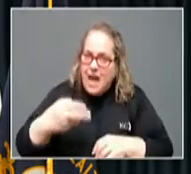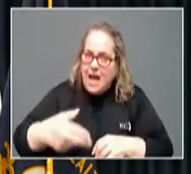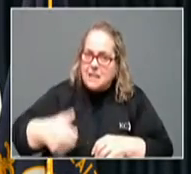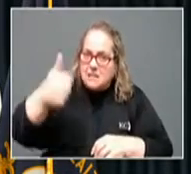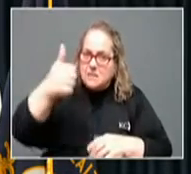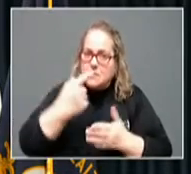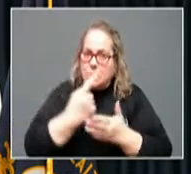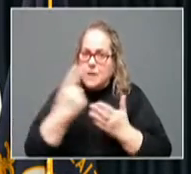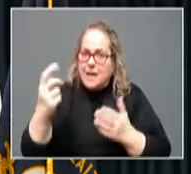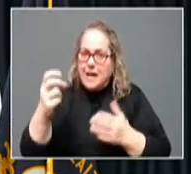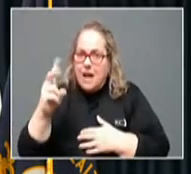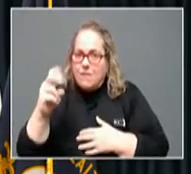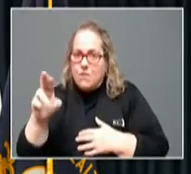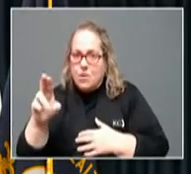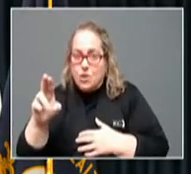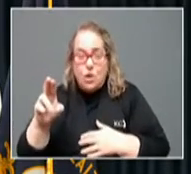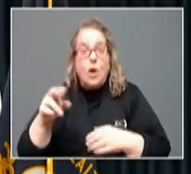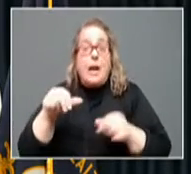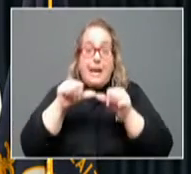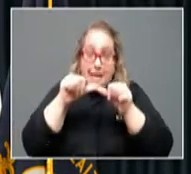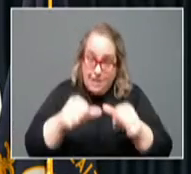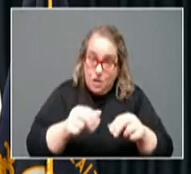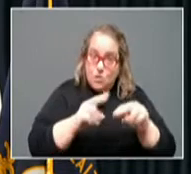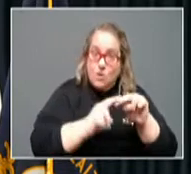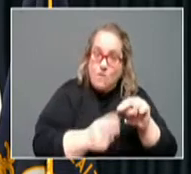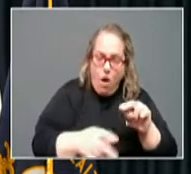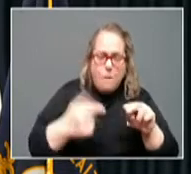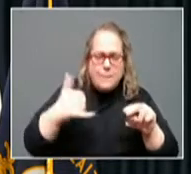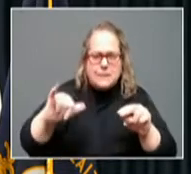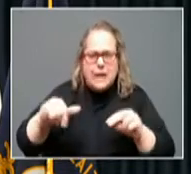one of the highest that it's been in the pandemic. So while we are seeing